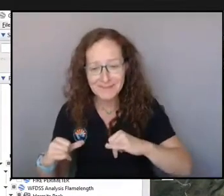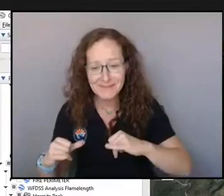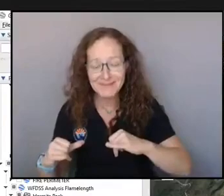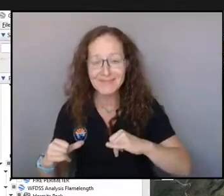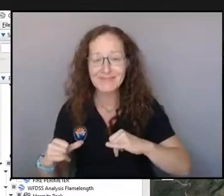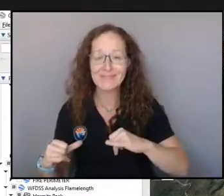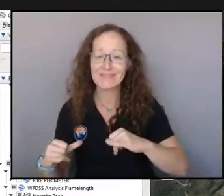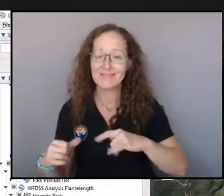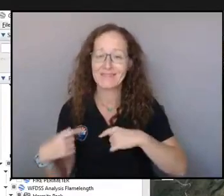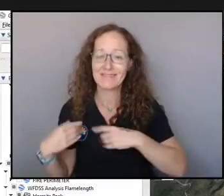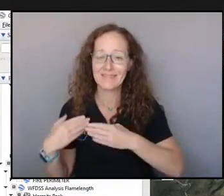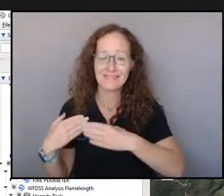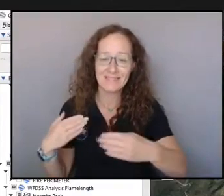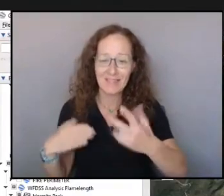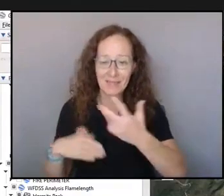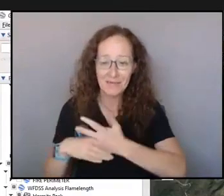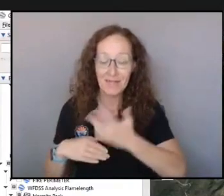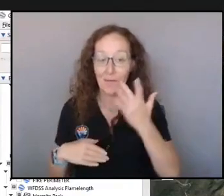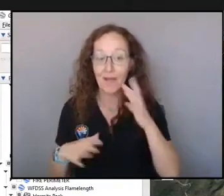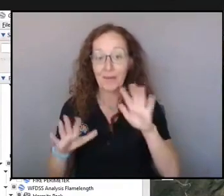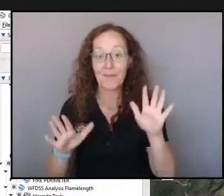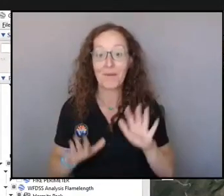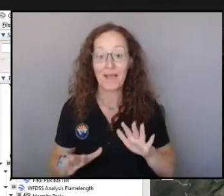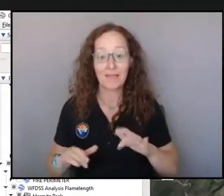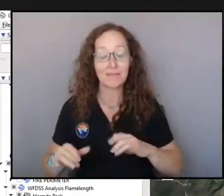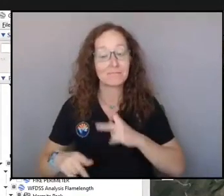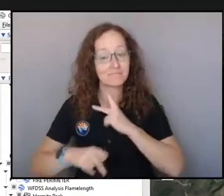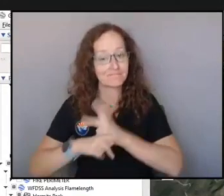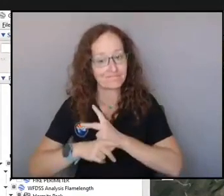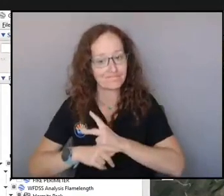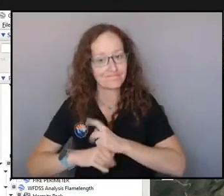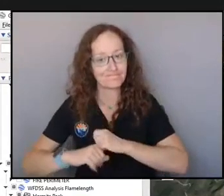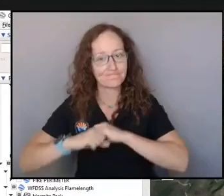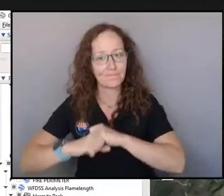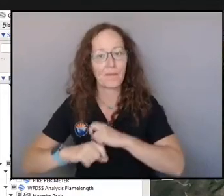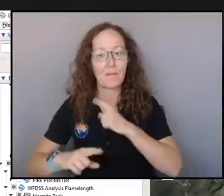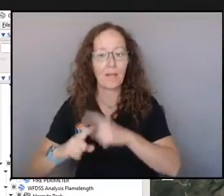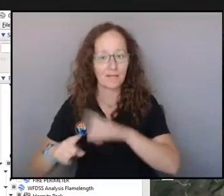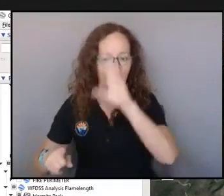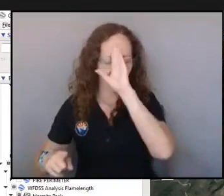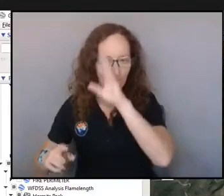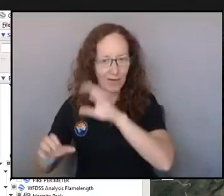IN HERE, LIMITING WHERE IT CAN GO AND WHAT FUELS IT CAN HAVE TO BURN.